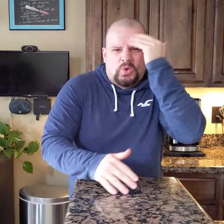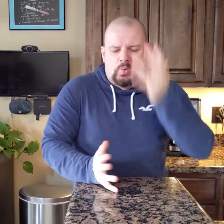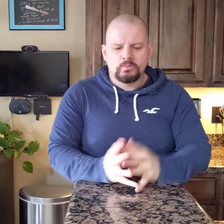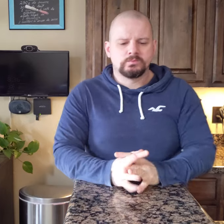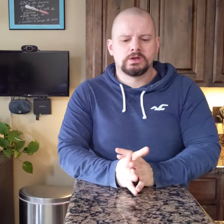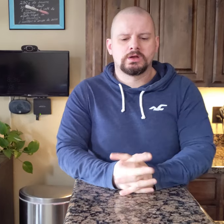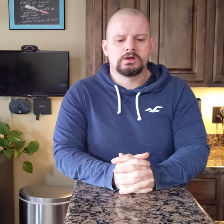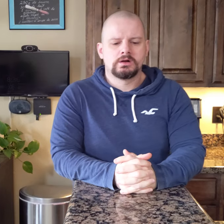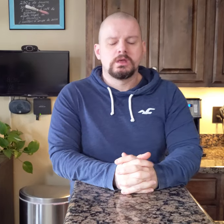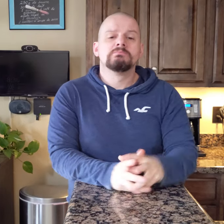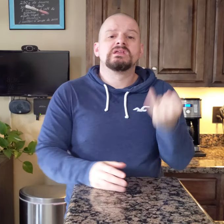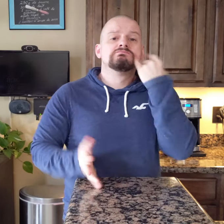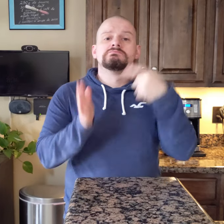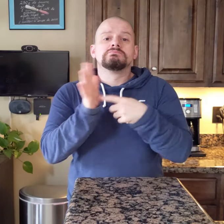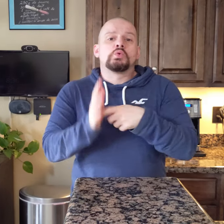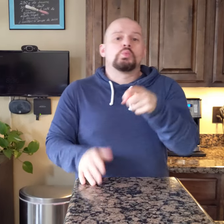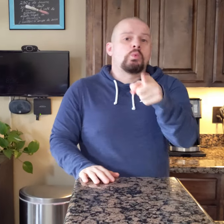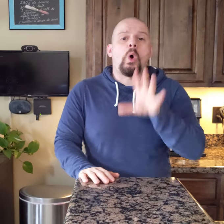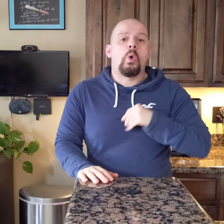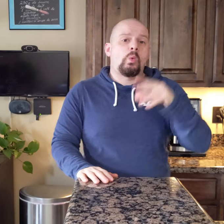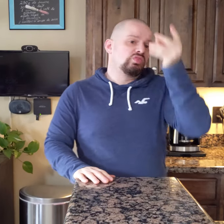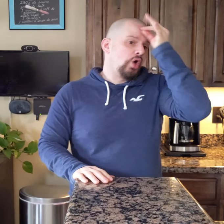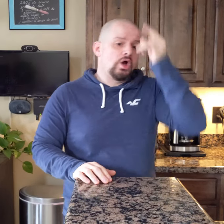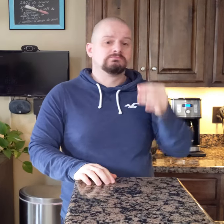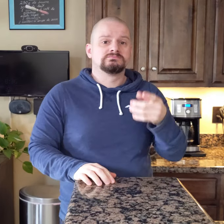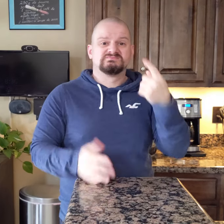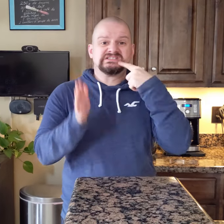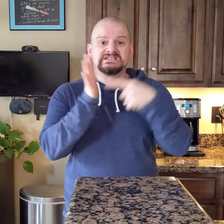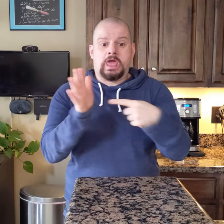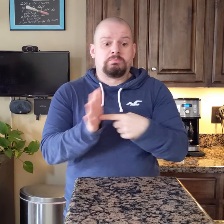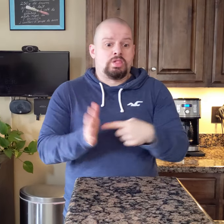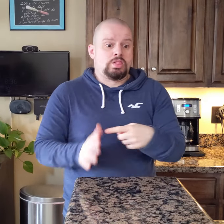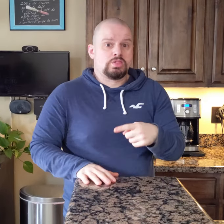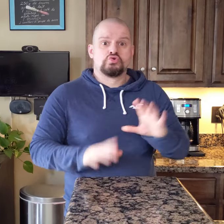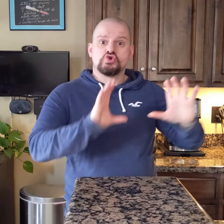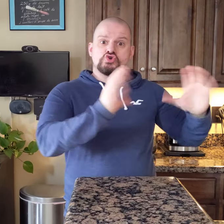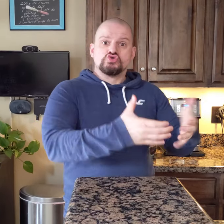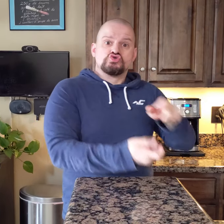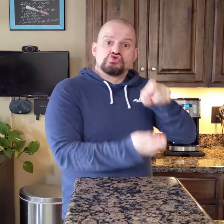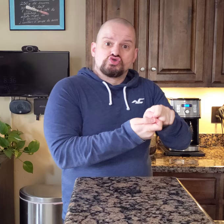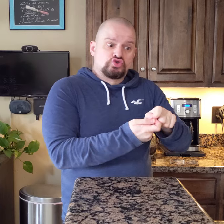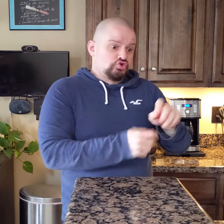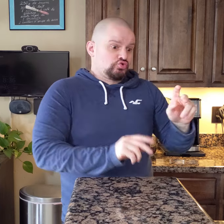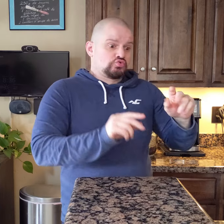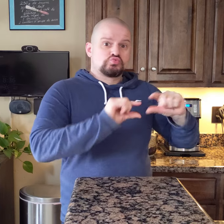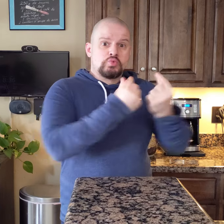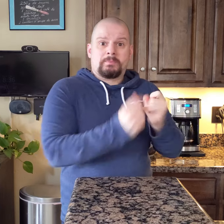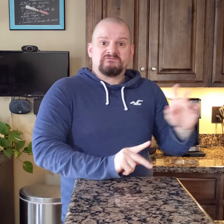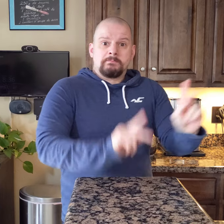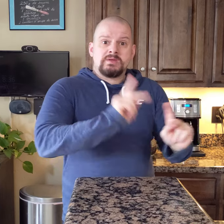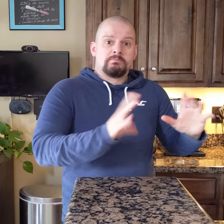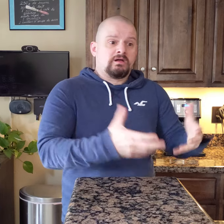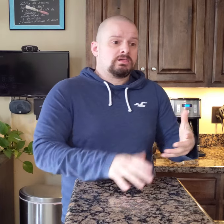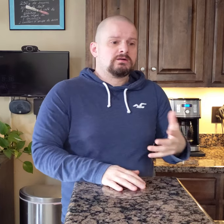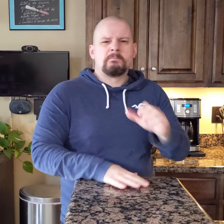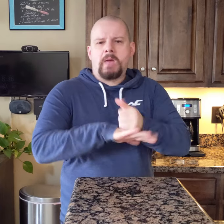Here's an example, you have your own thoughts -- Like there's a group of people based on